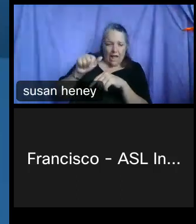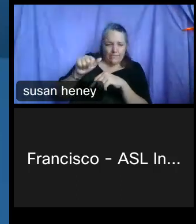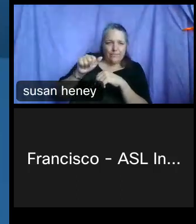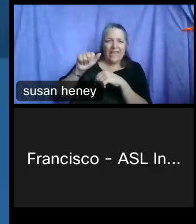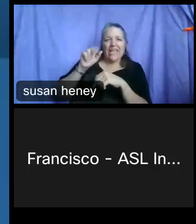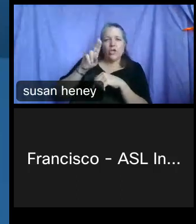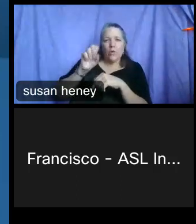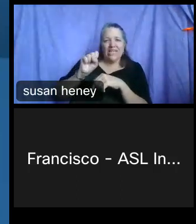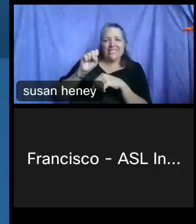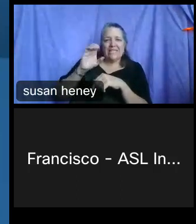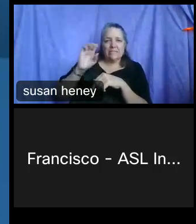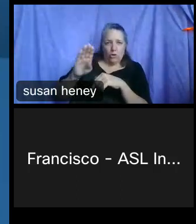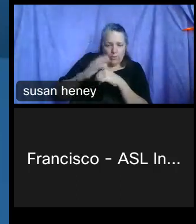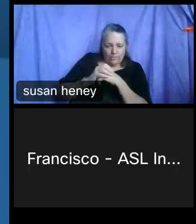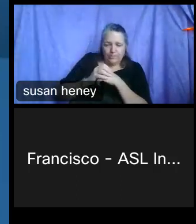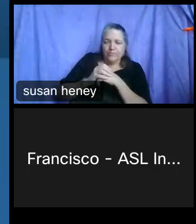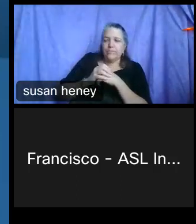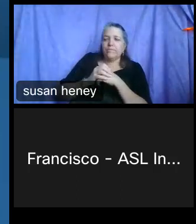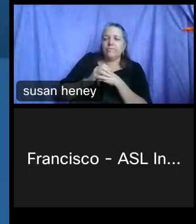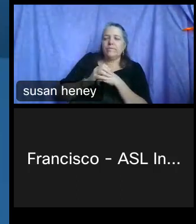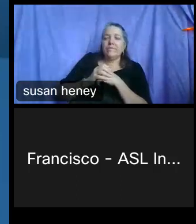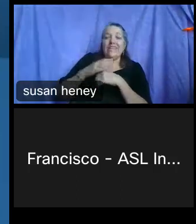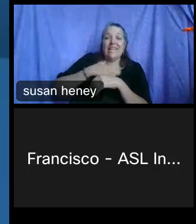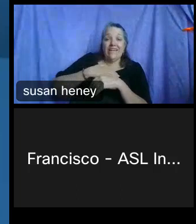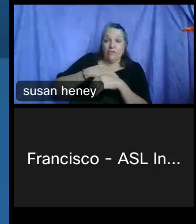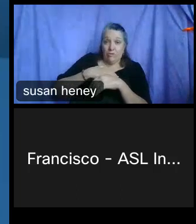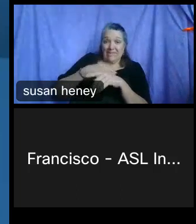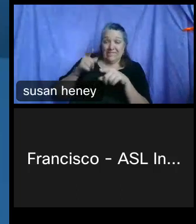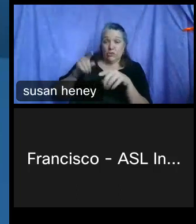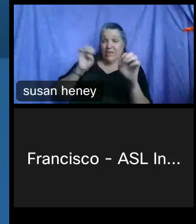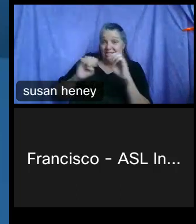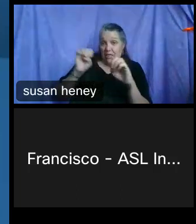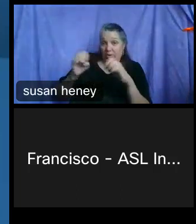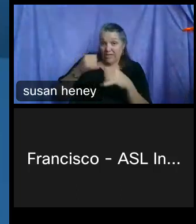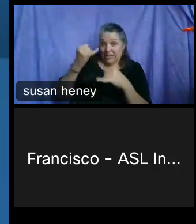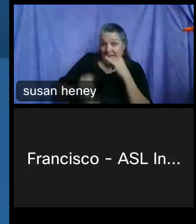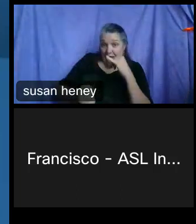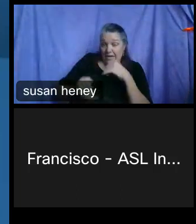if you all will be so very kind to participate in our customer evaluation, the URL is on the screen,